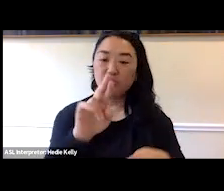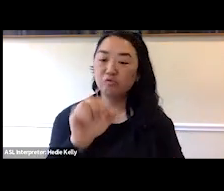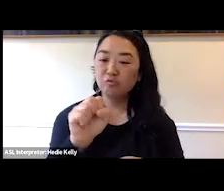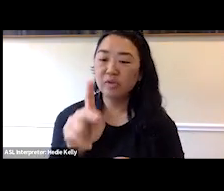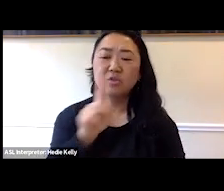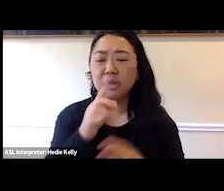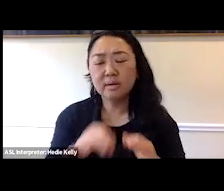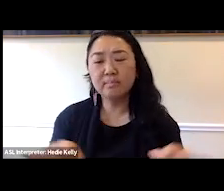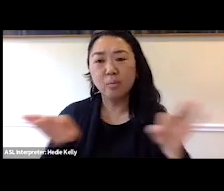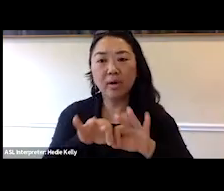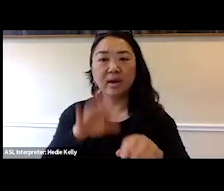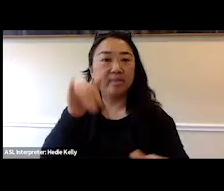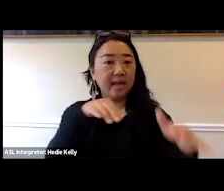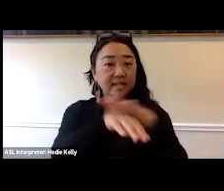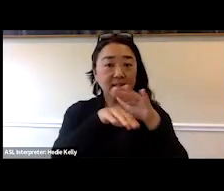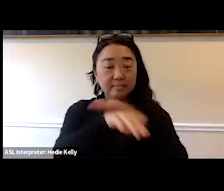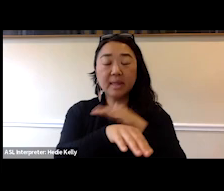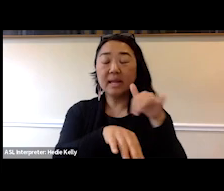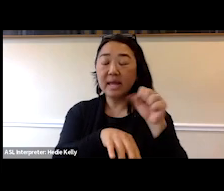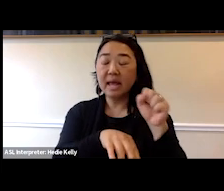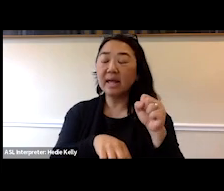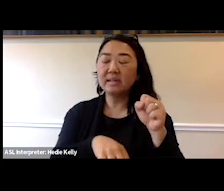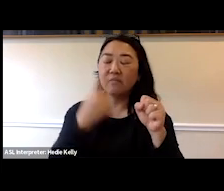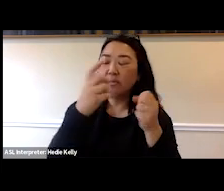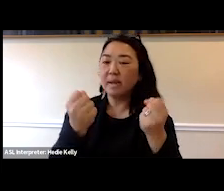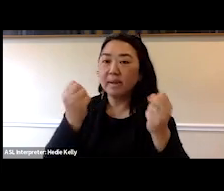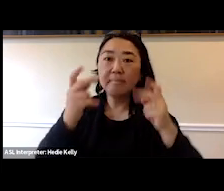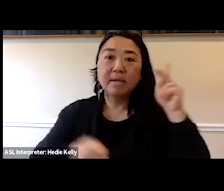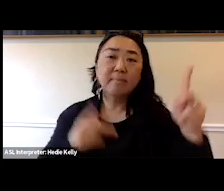Accessibility while still. I think for a lot of folks at the newer